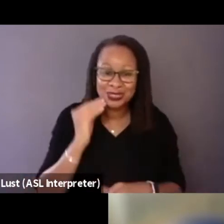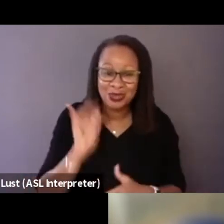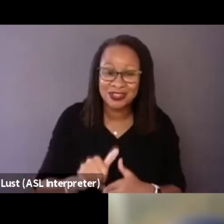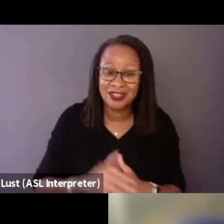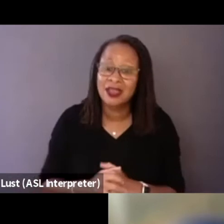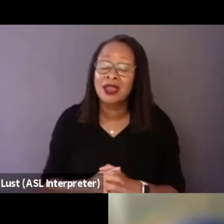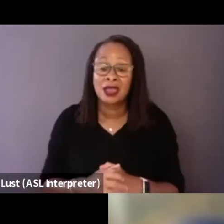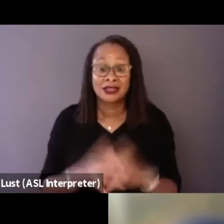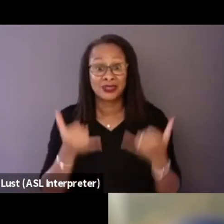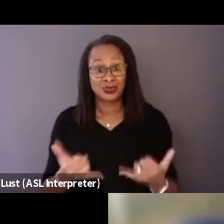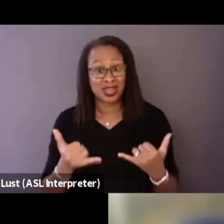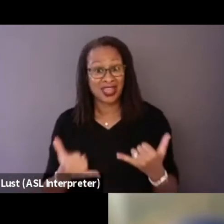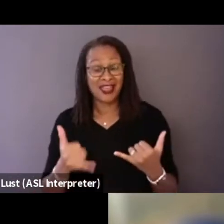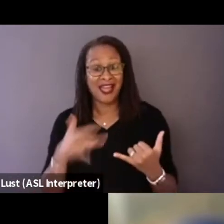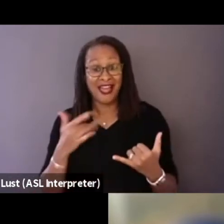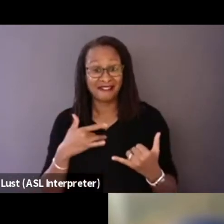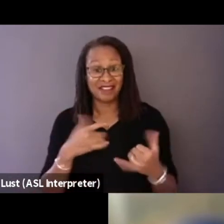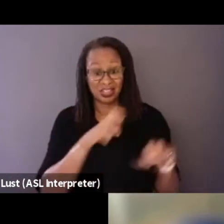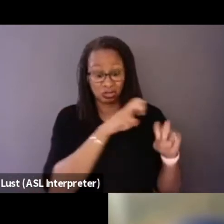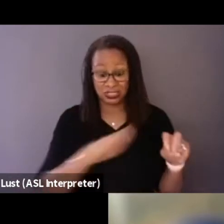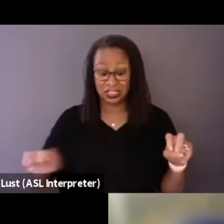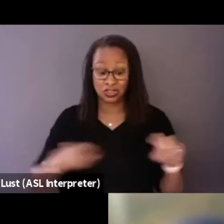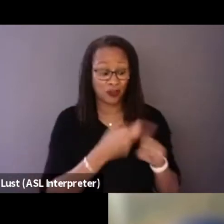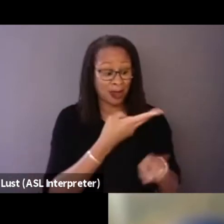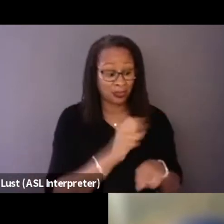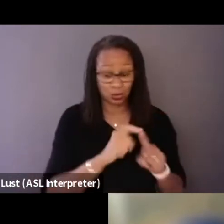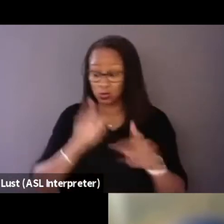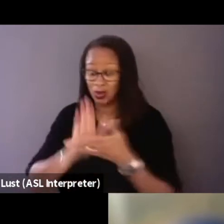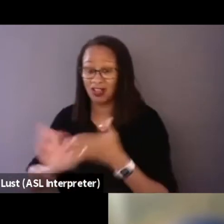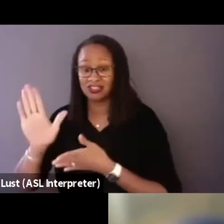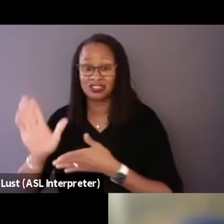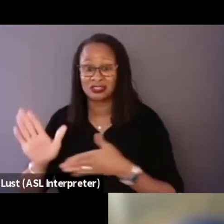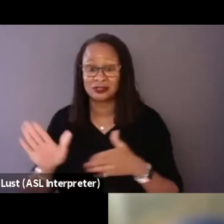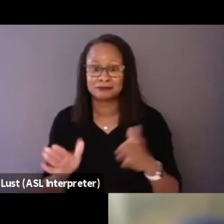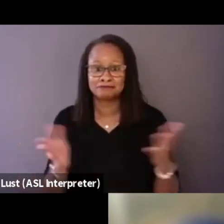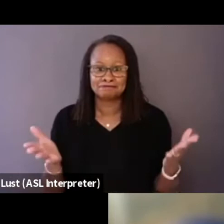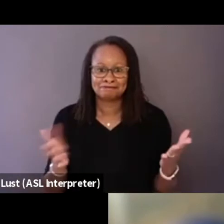And to this day, I feel like that transition from high school to college, it didn't happen.